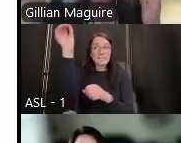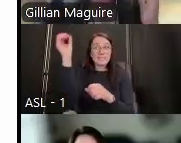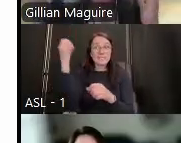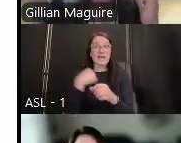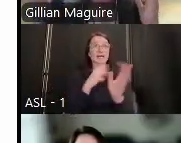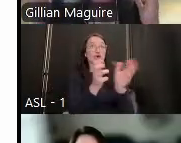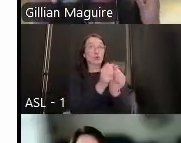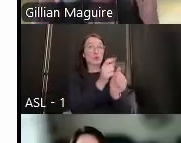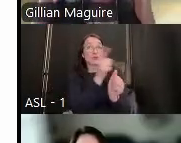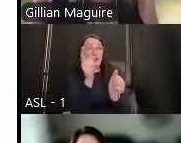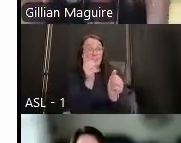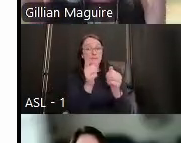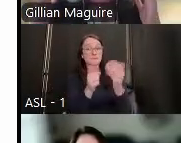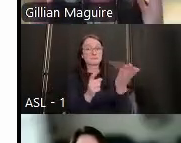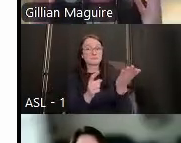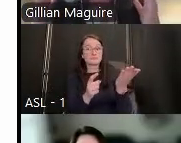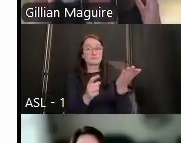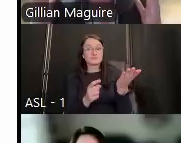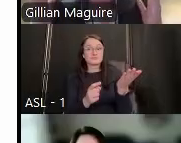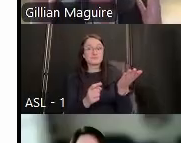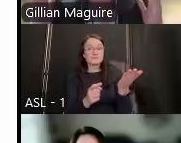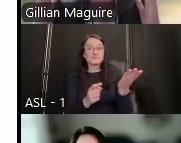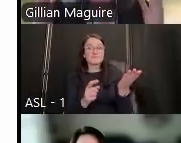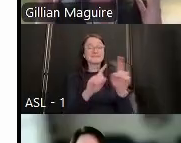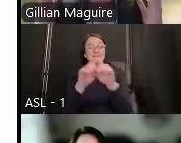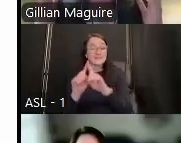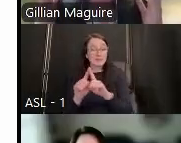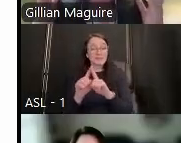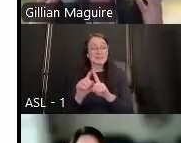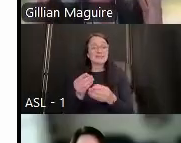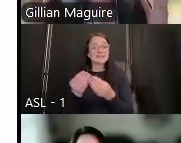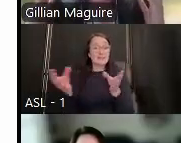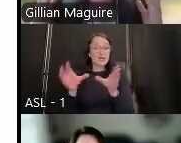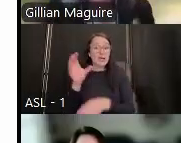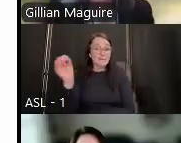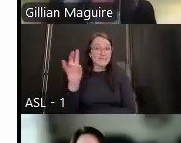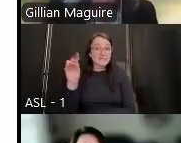course of this program over 70 different supplier companies to Microsoft have hired individuals with